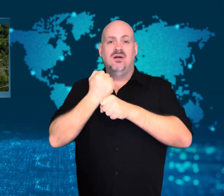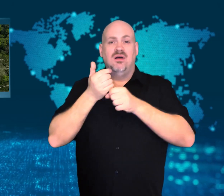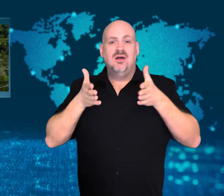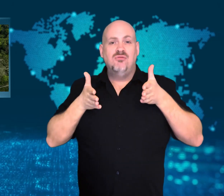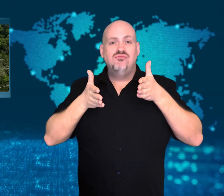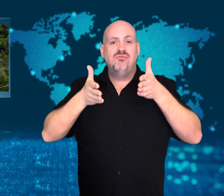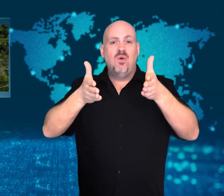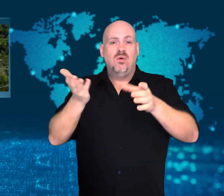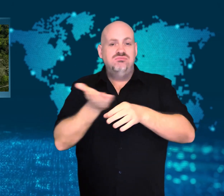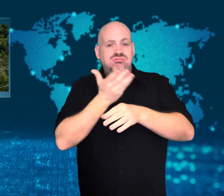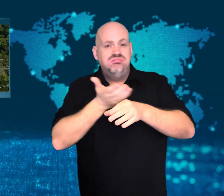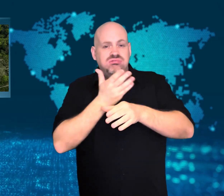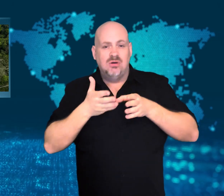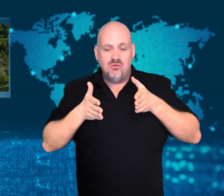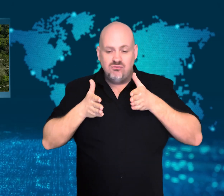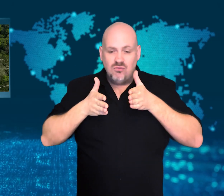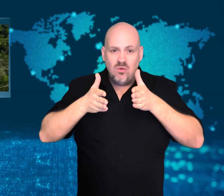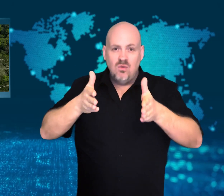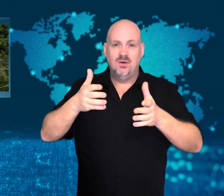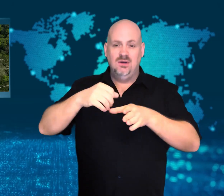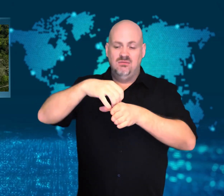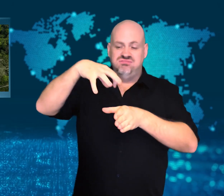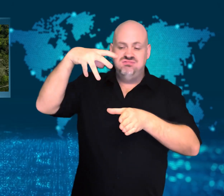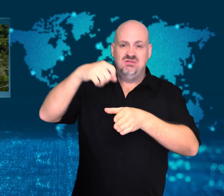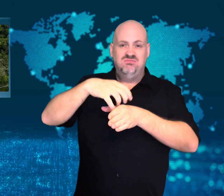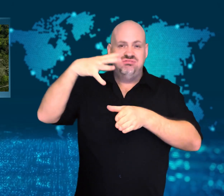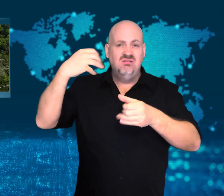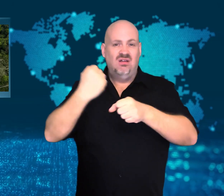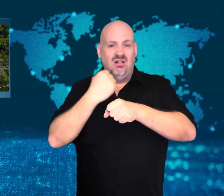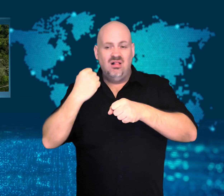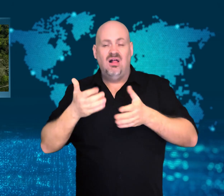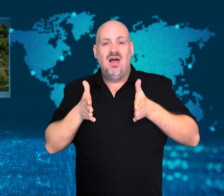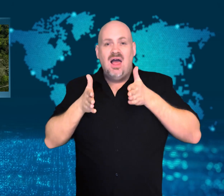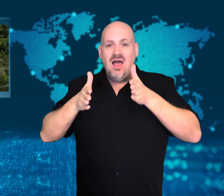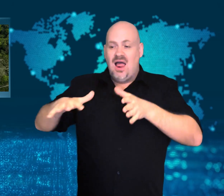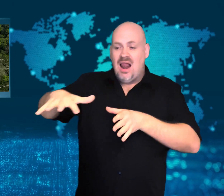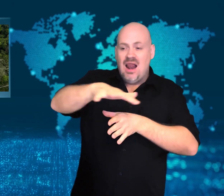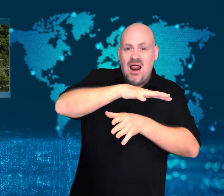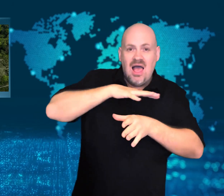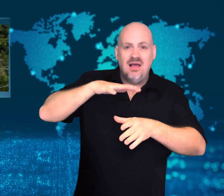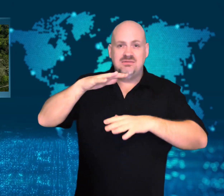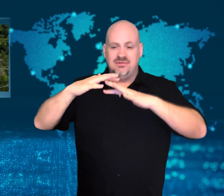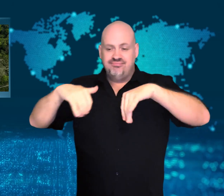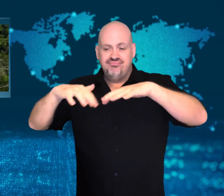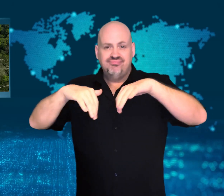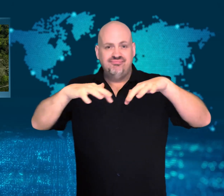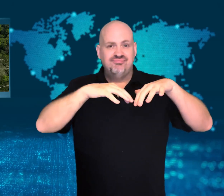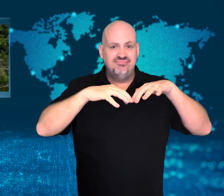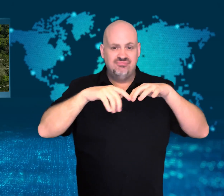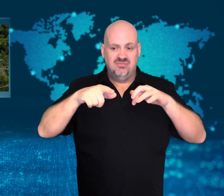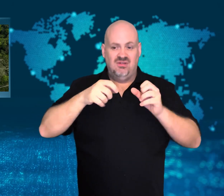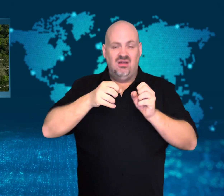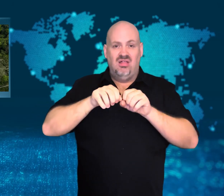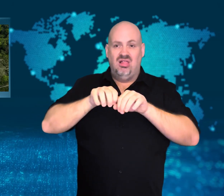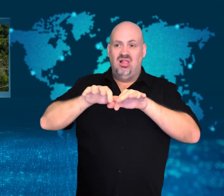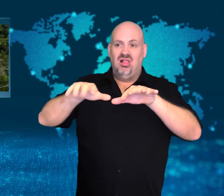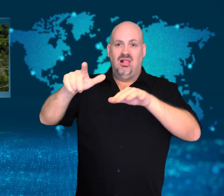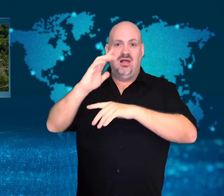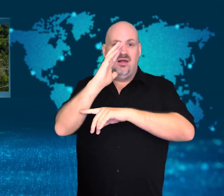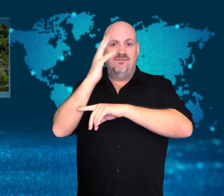and development of the land have impacted the forest.